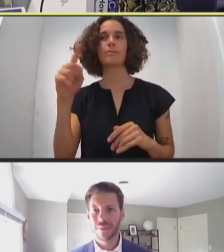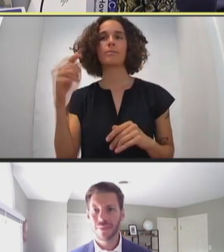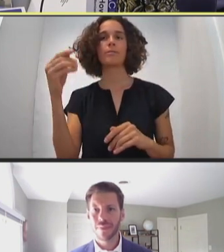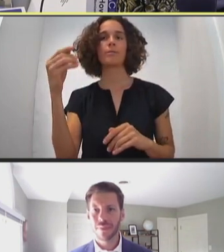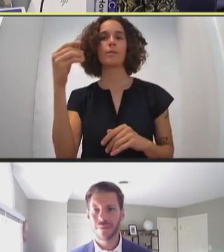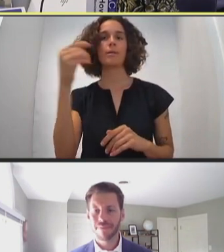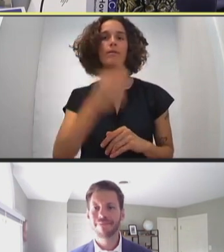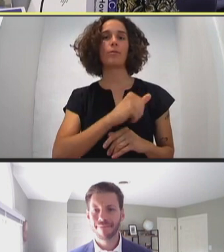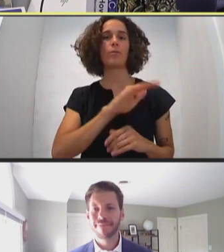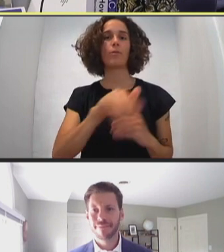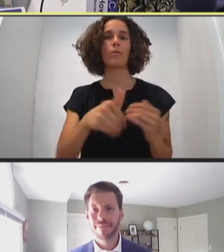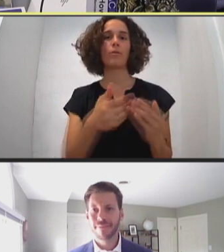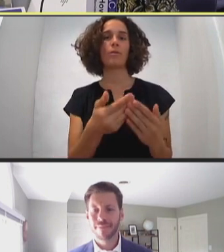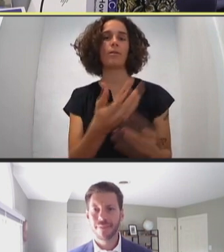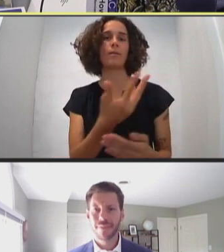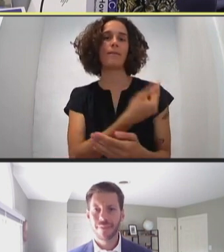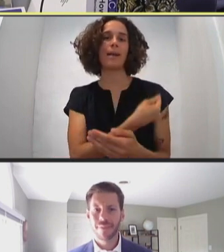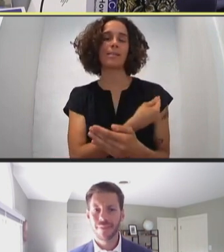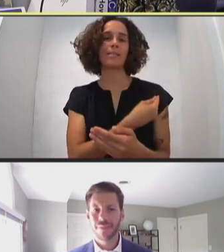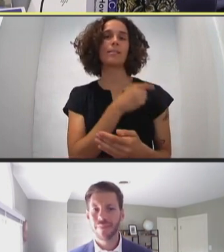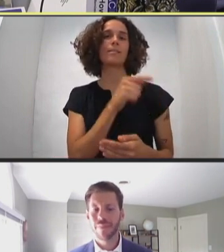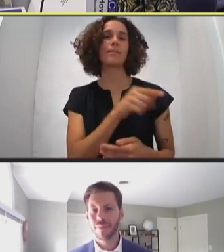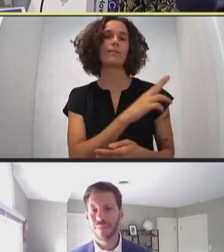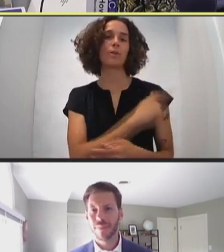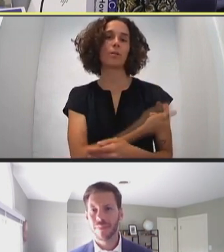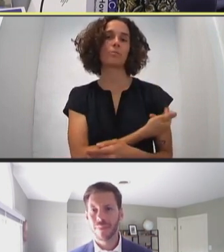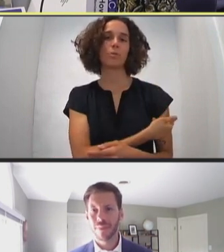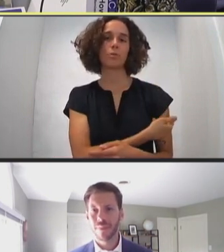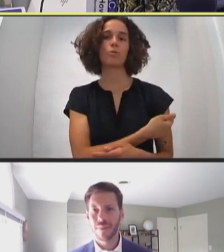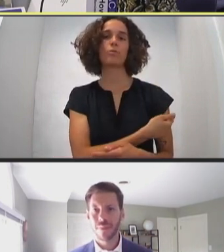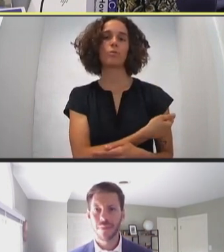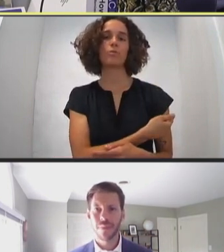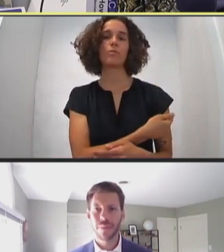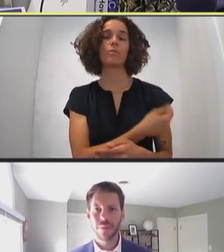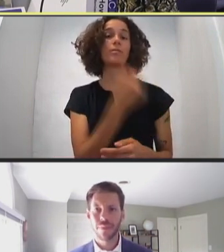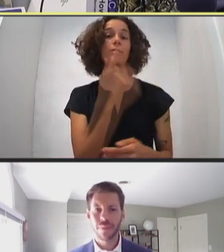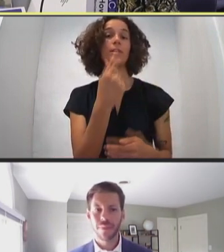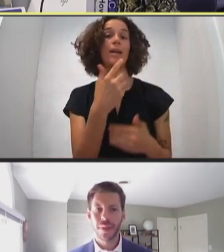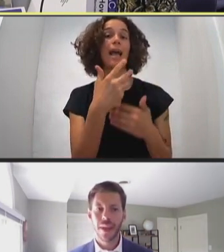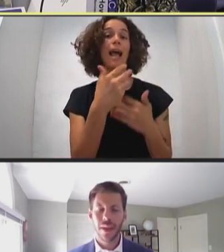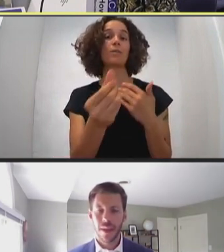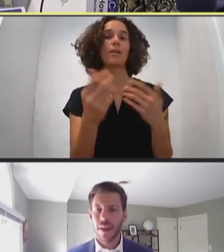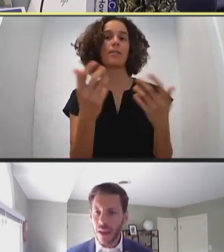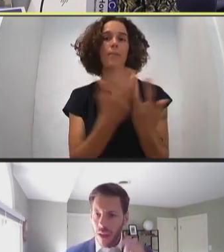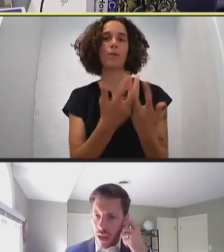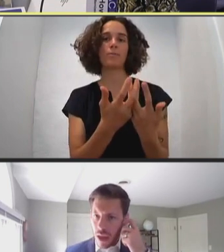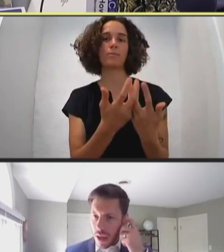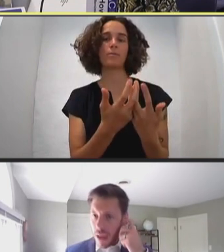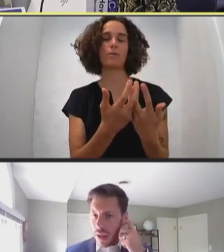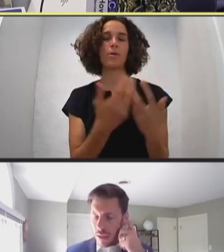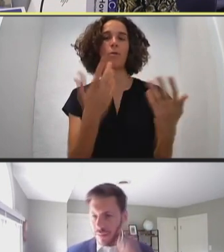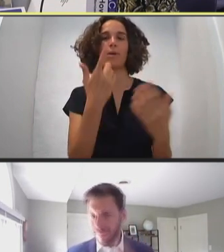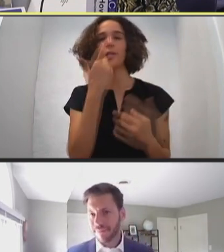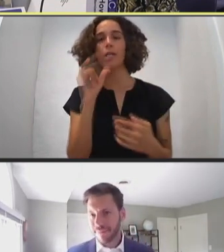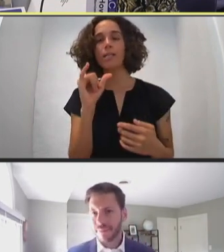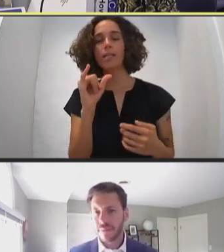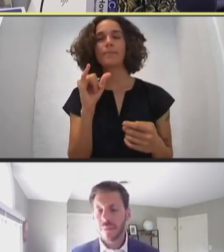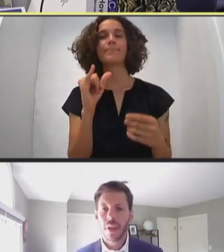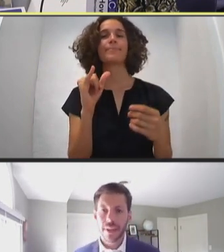vaccines at a hospital outside of the bundle? What would that look like and what would that take?